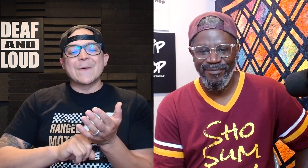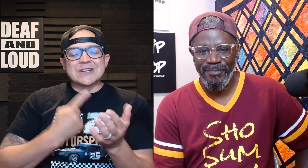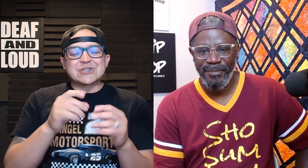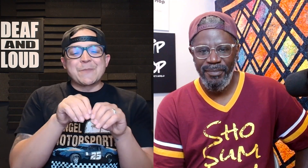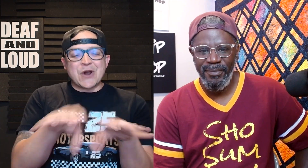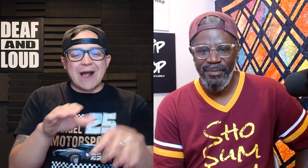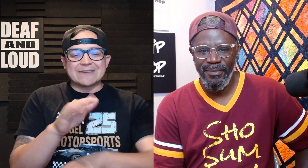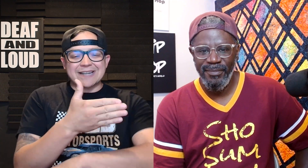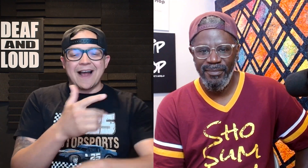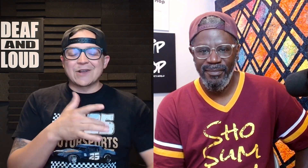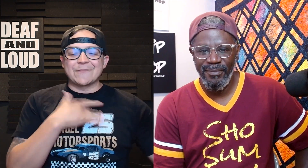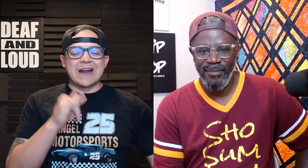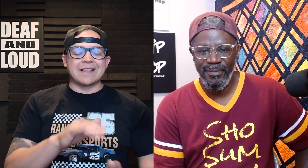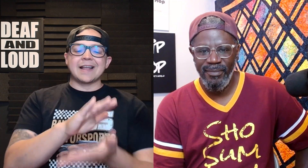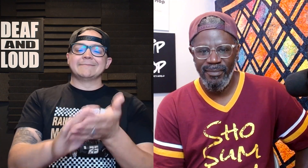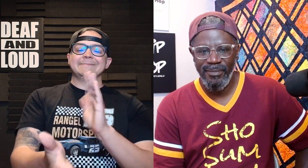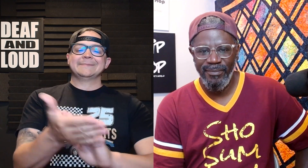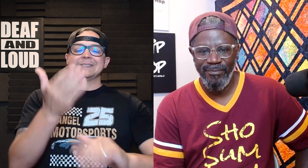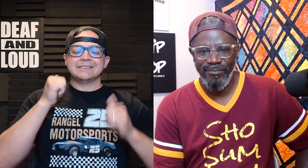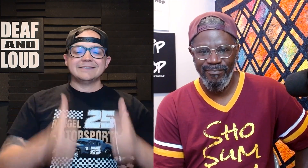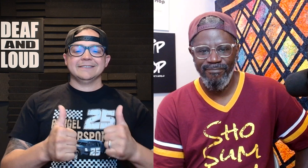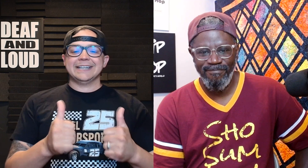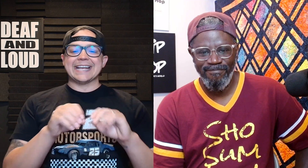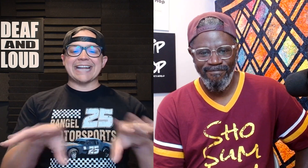Once you put out a song, you feel like that's it,